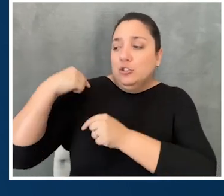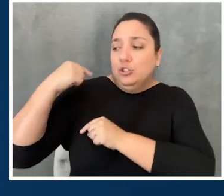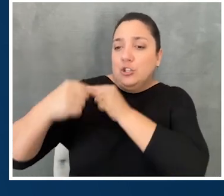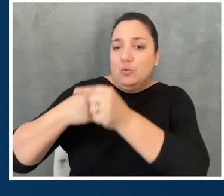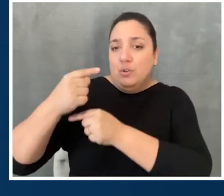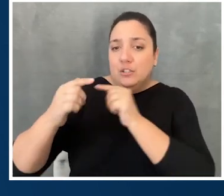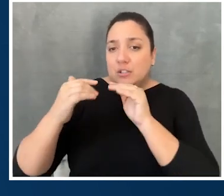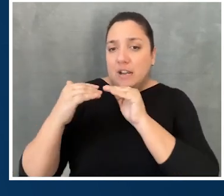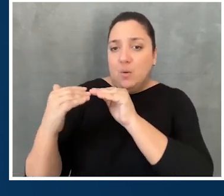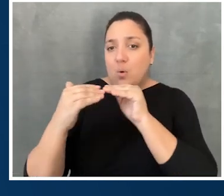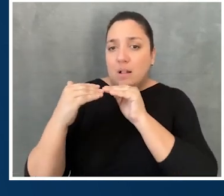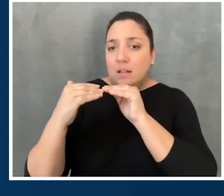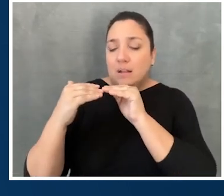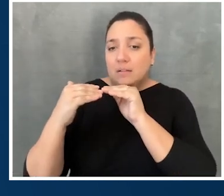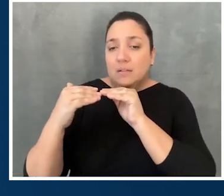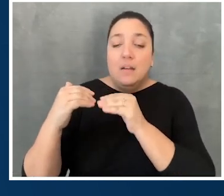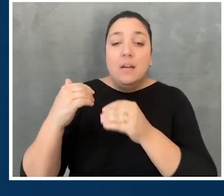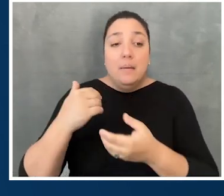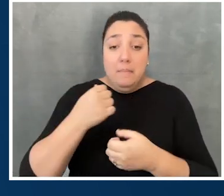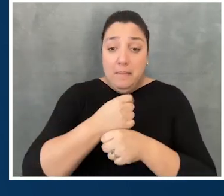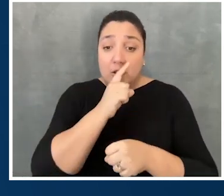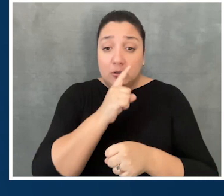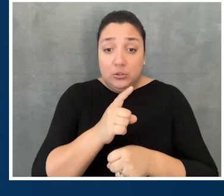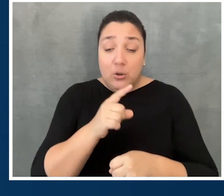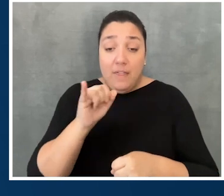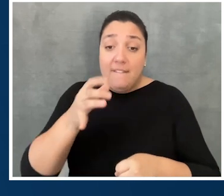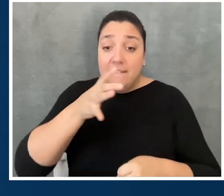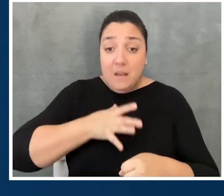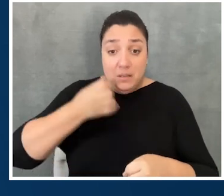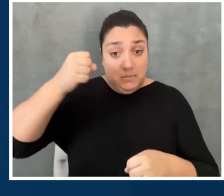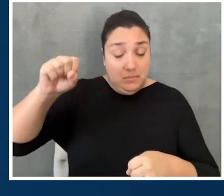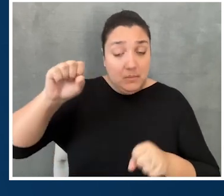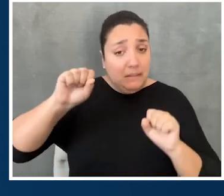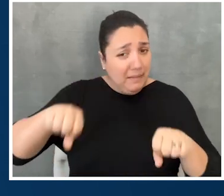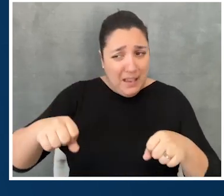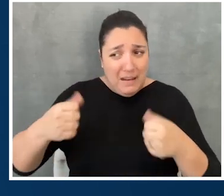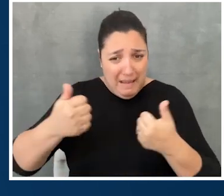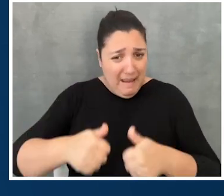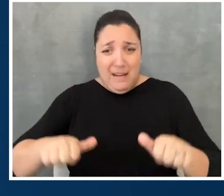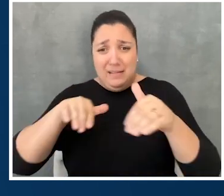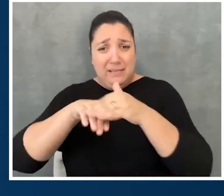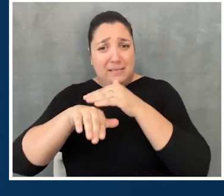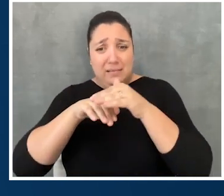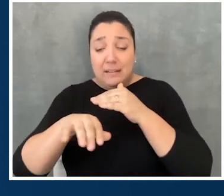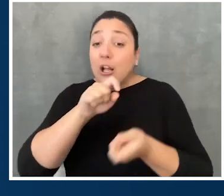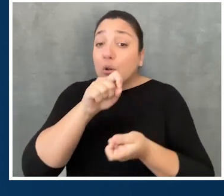to make sure the feminist movement is accessible to people with disabilities and that we are included.